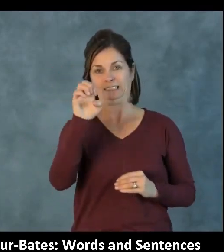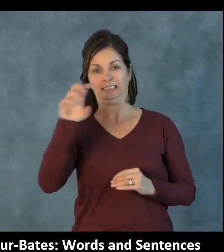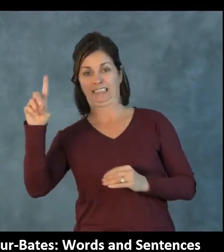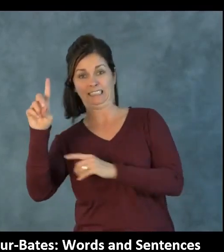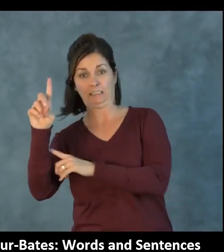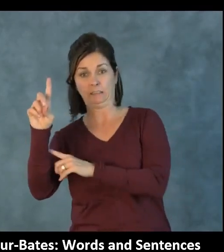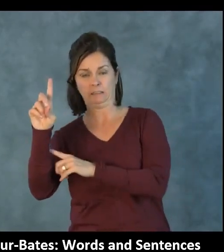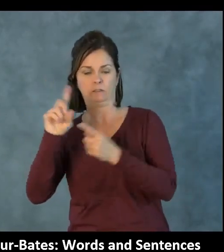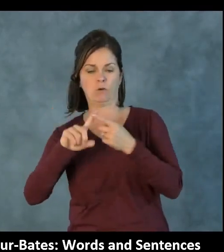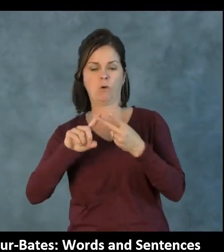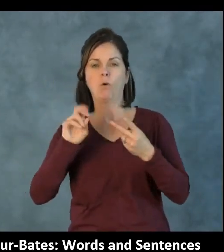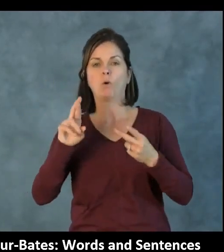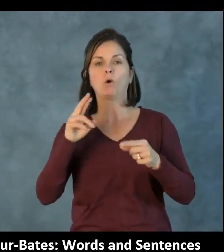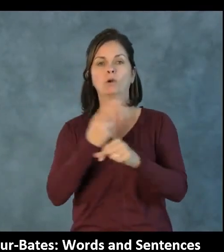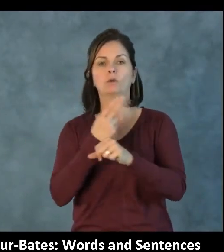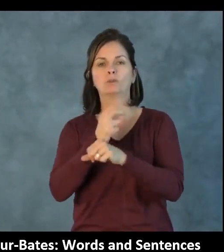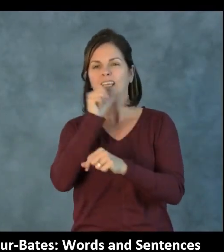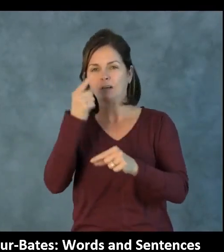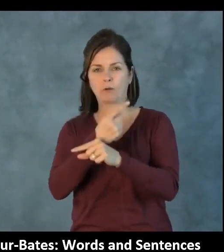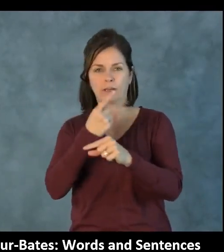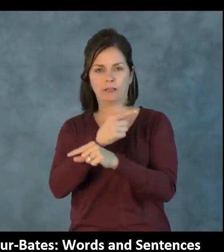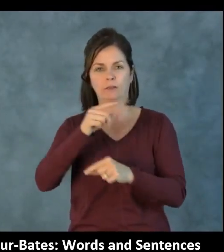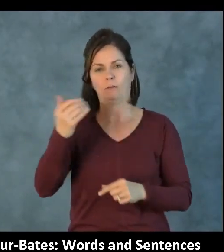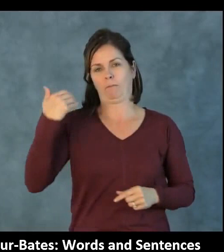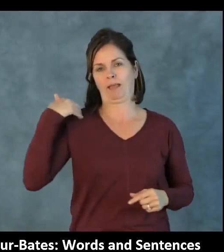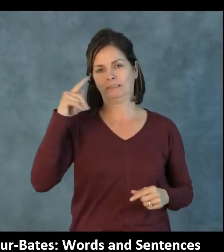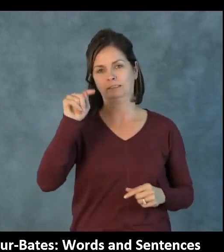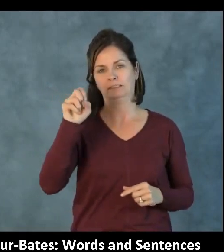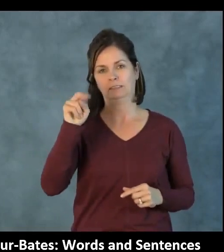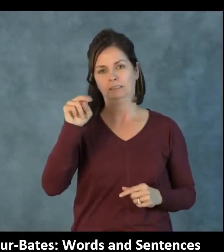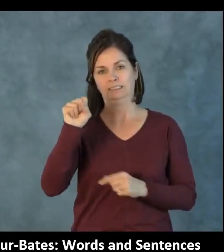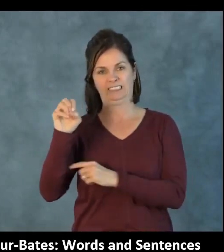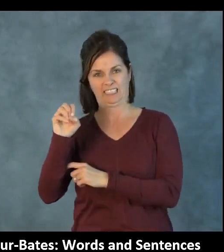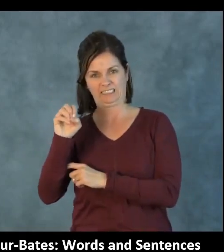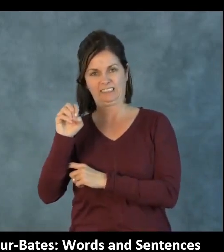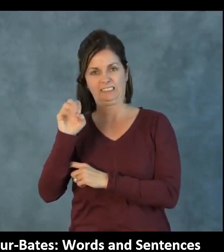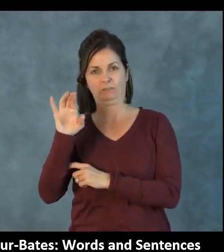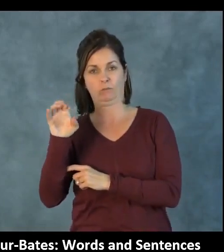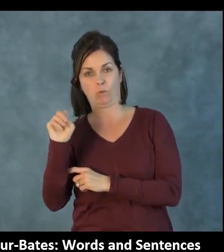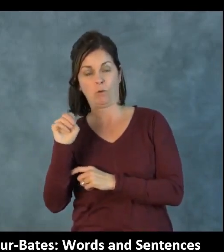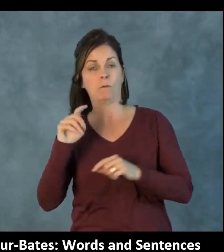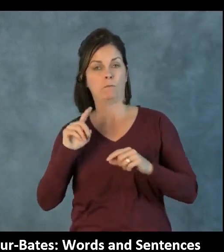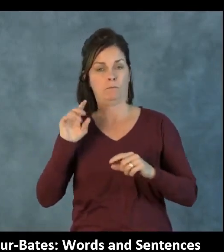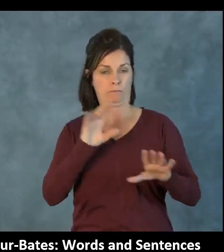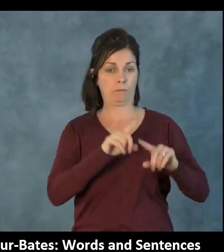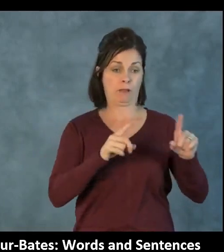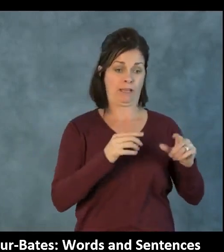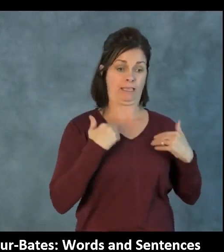or using an irregular past tense form. But young children will begin to talk about the past